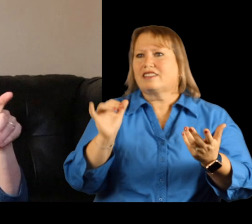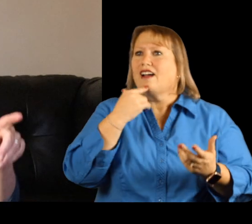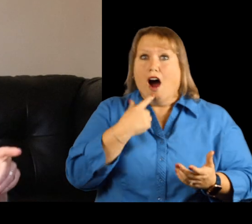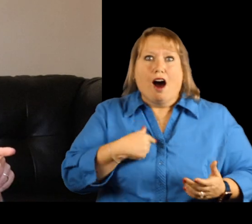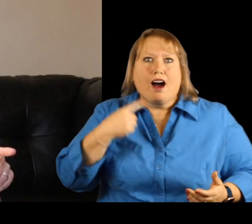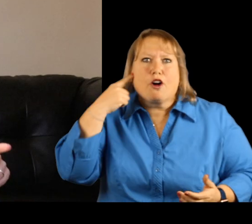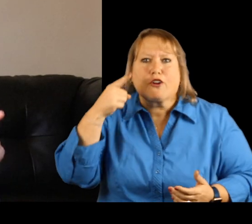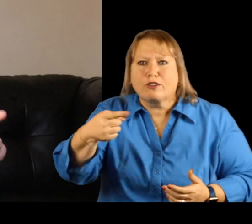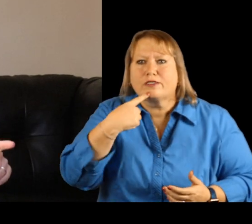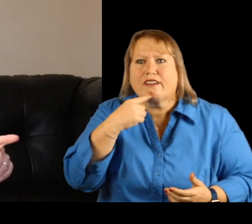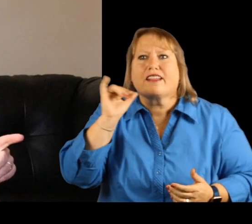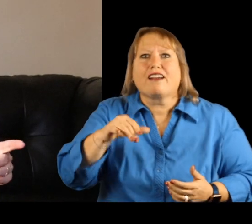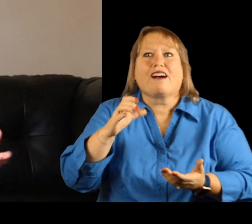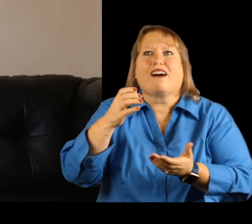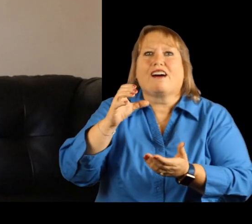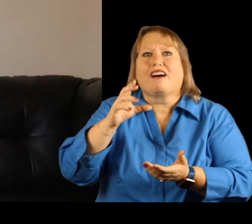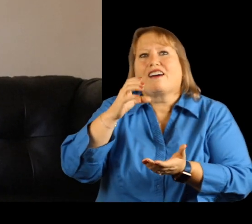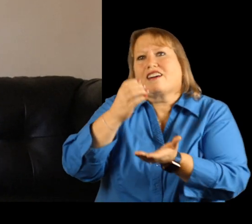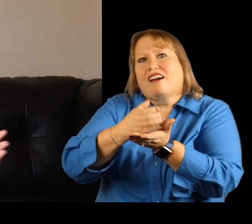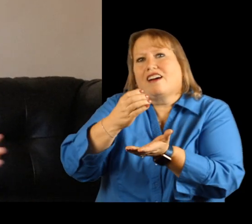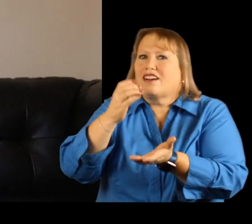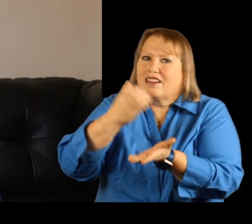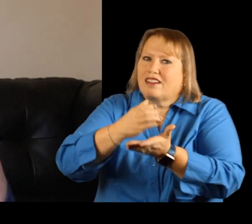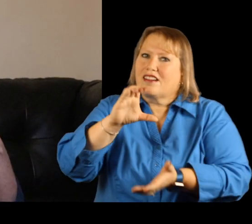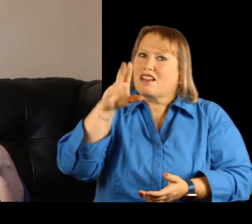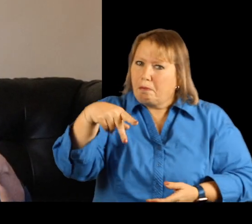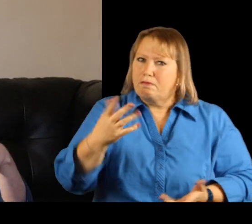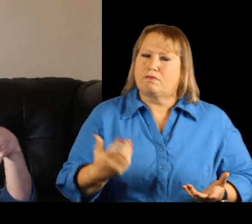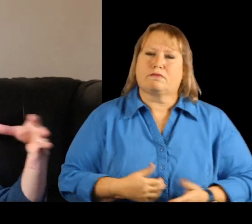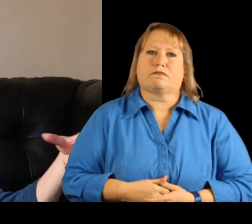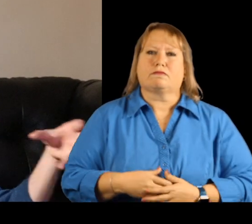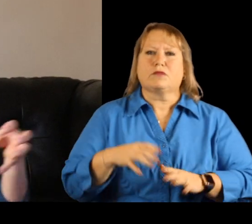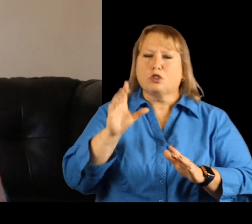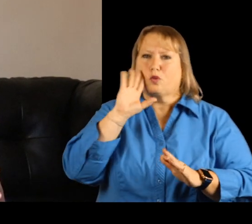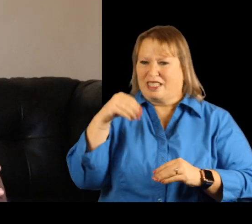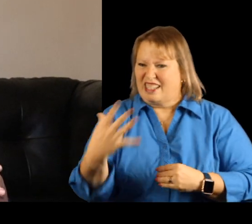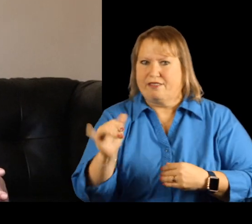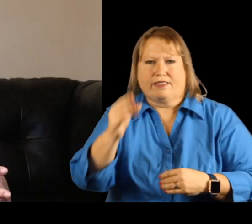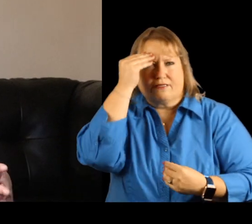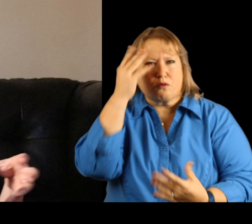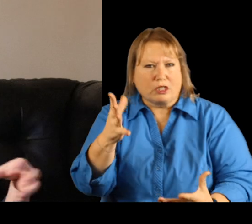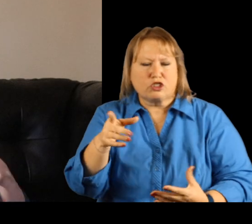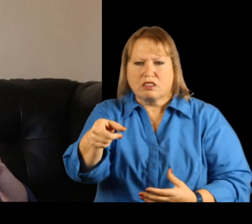"Oh, I heard you, uh uh, cup" so we can go ahead and get that information to him.